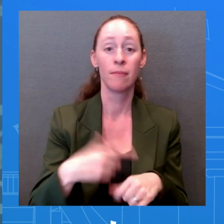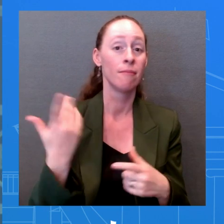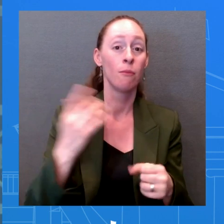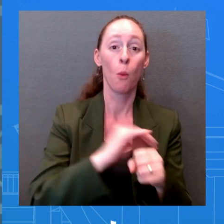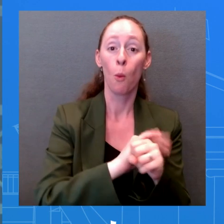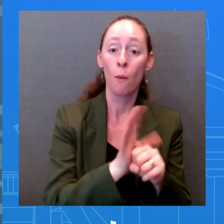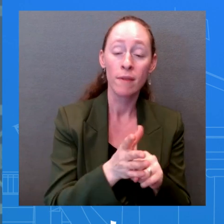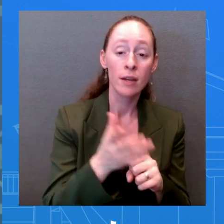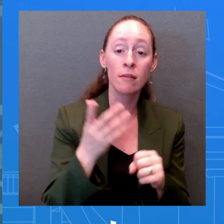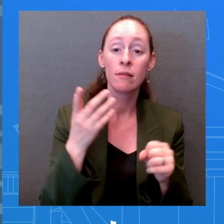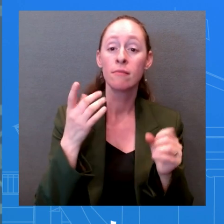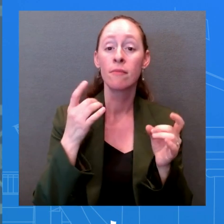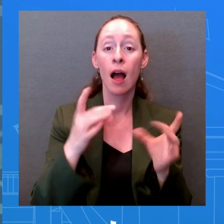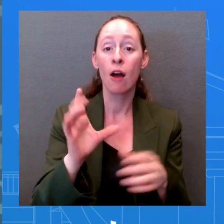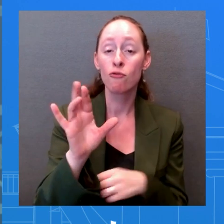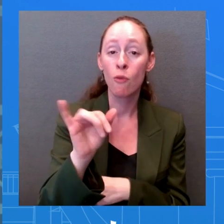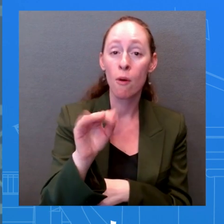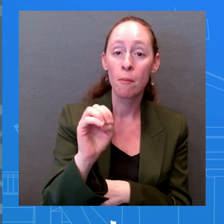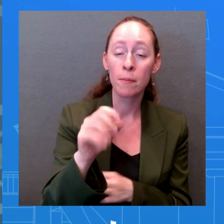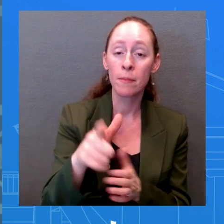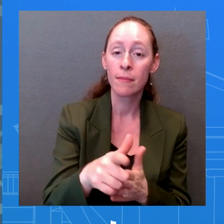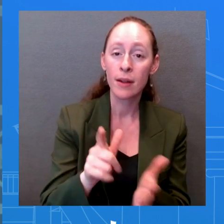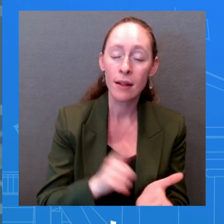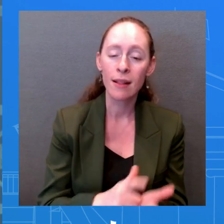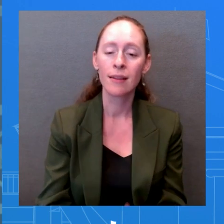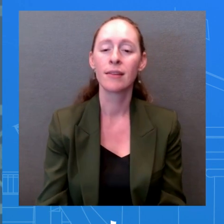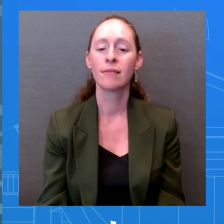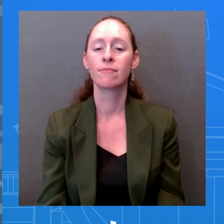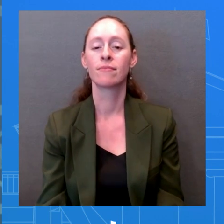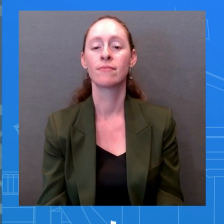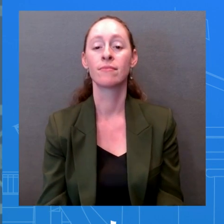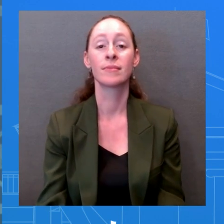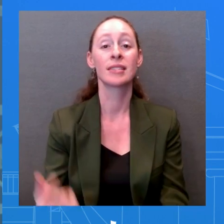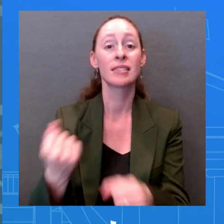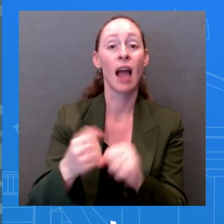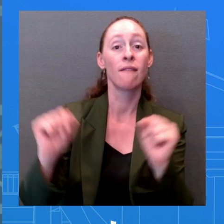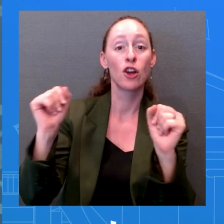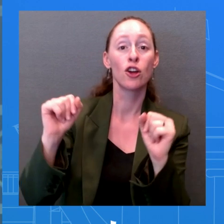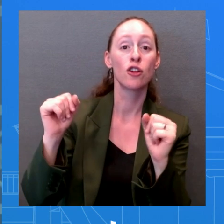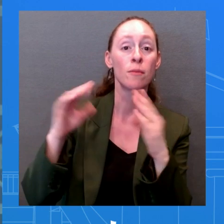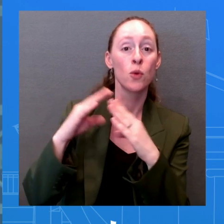Acts, the most significant piece of legislation to reduce gun violence in nearly 30 years.